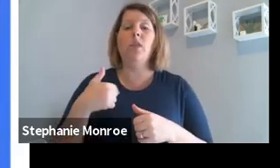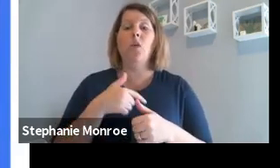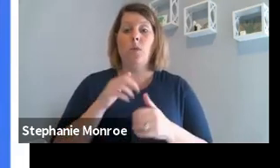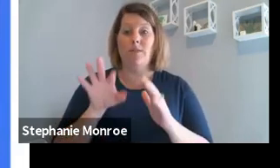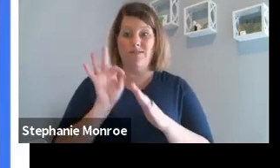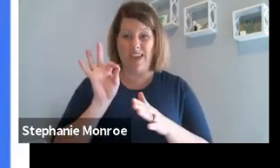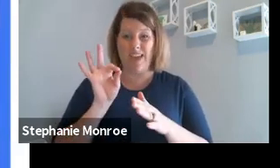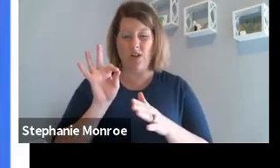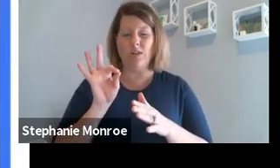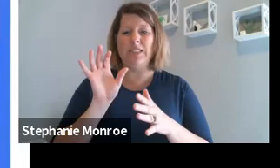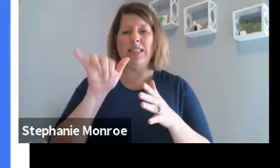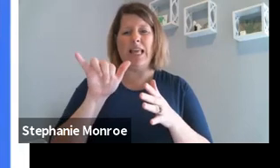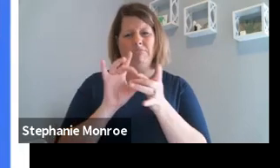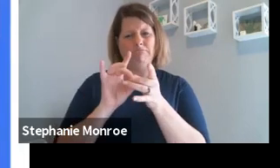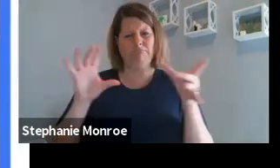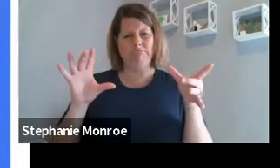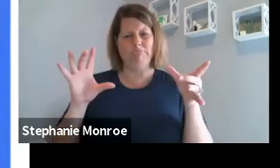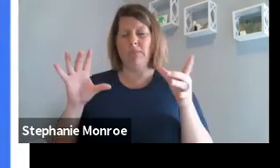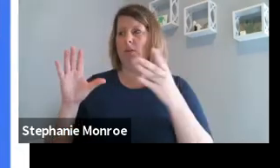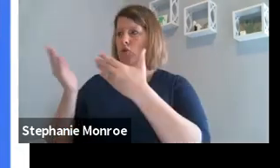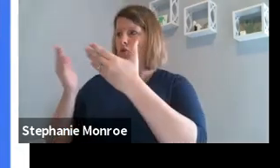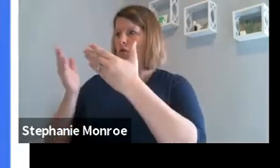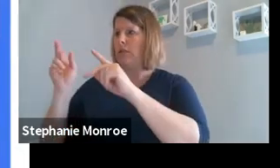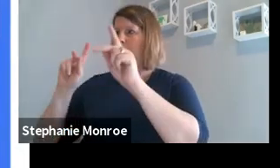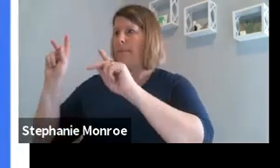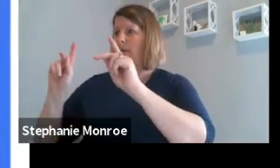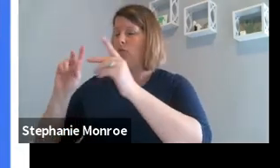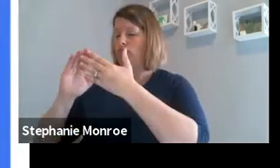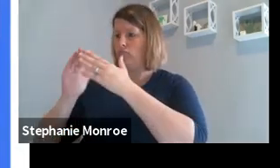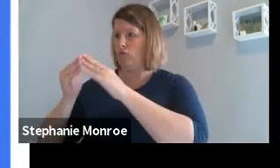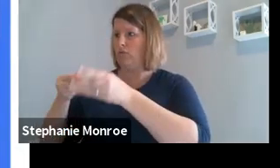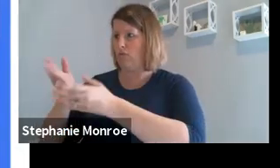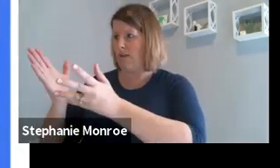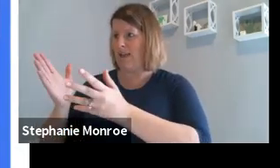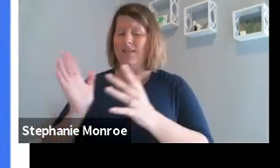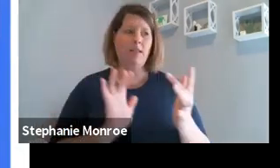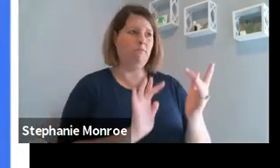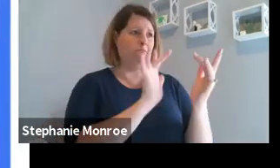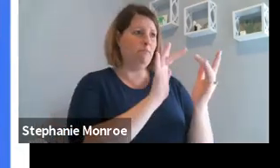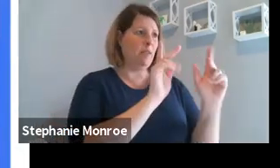What we have found is that there is a disconnect between the services that our community provides and the outreach to persons with disability.